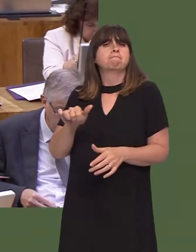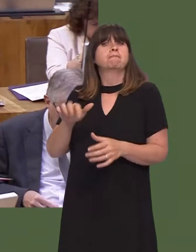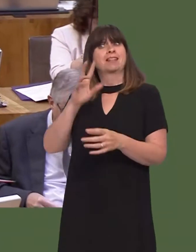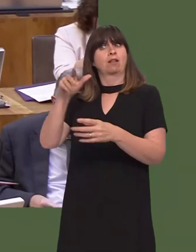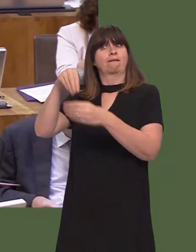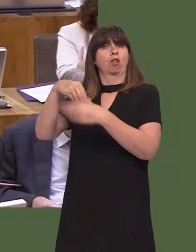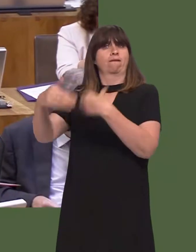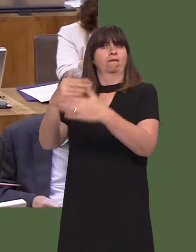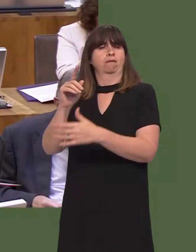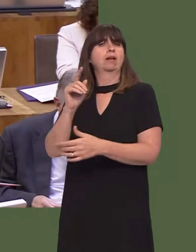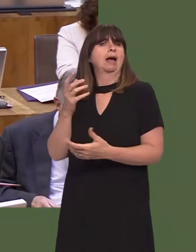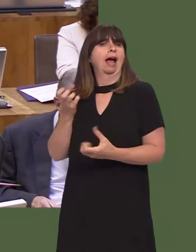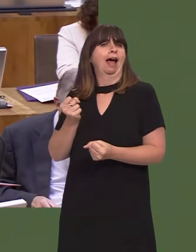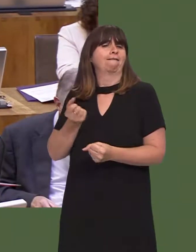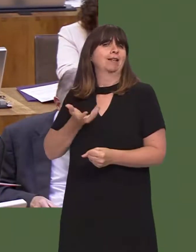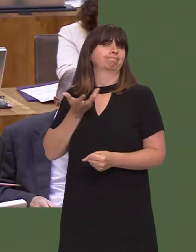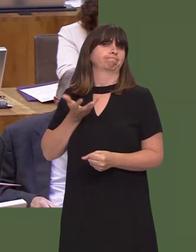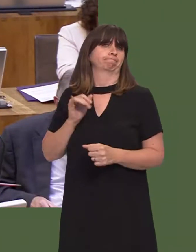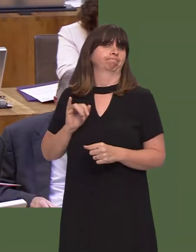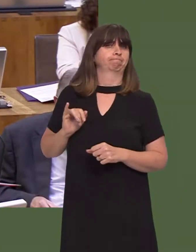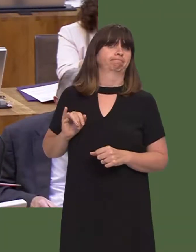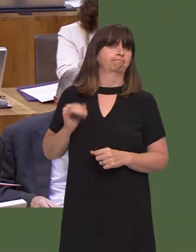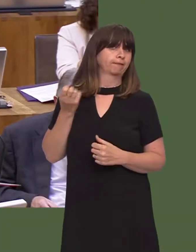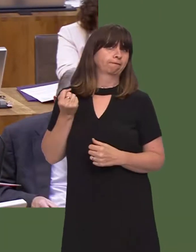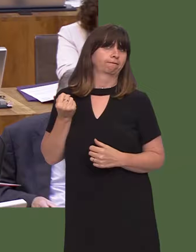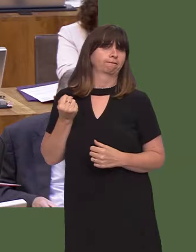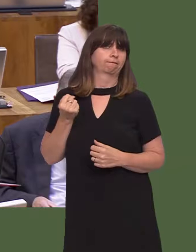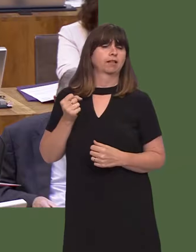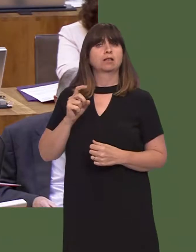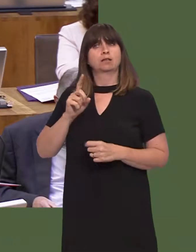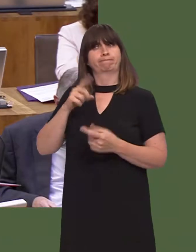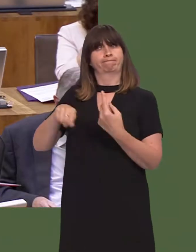reflected well on those who were part of it. That much I accept. Nevertheless, there are